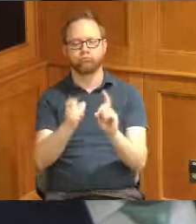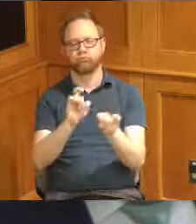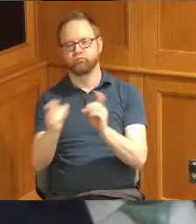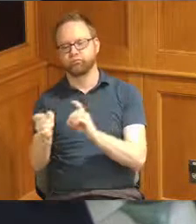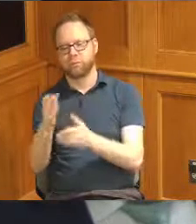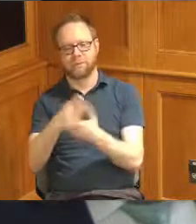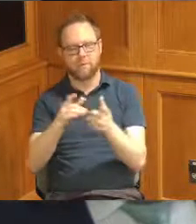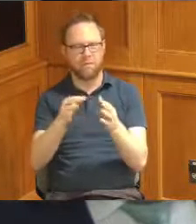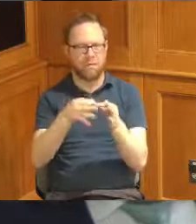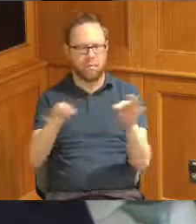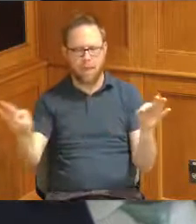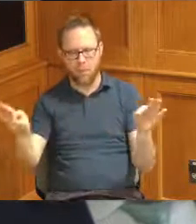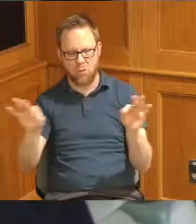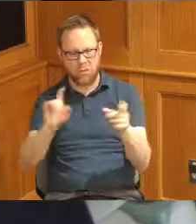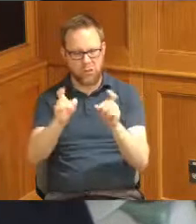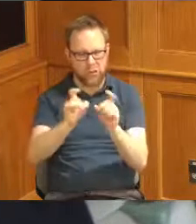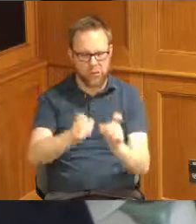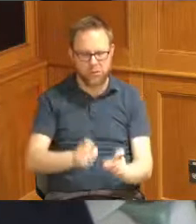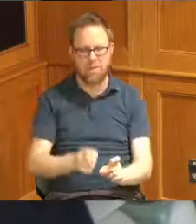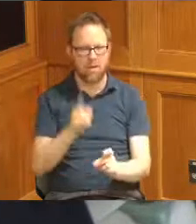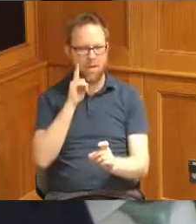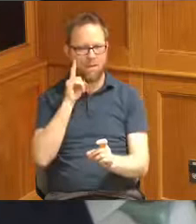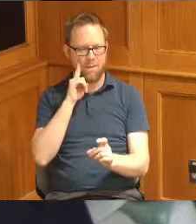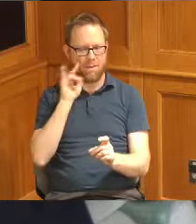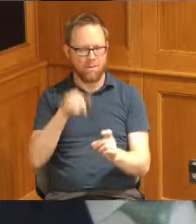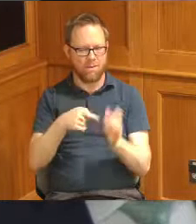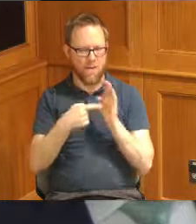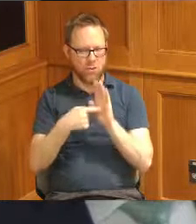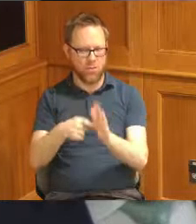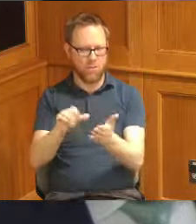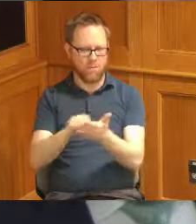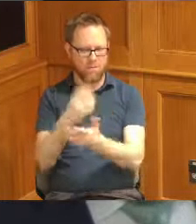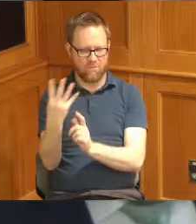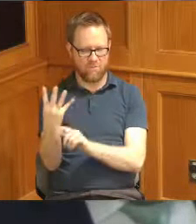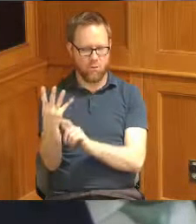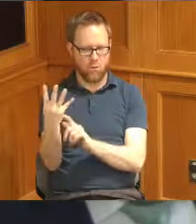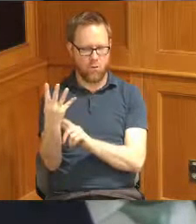of the language in the agreement I believe is reflected on page four in that agreement as it